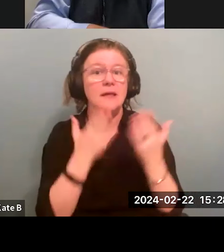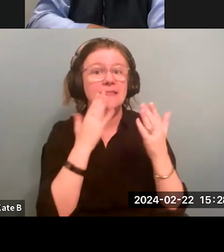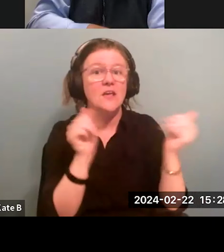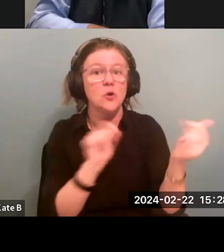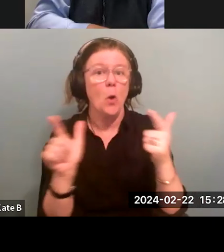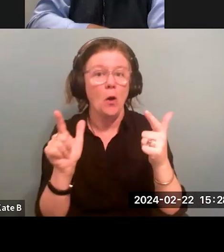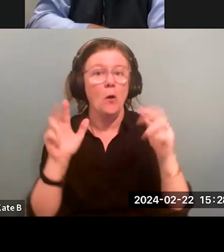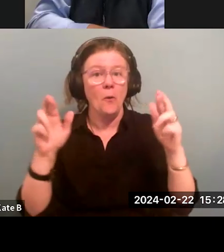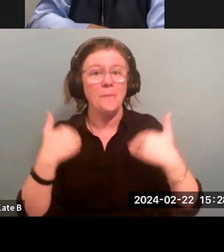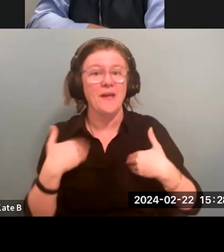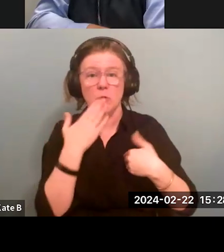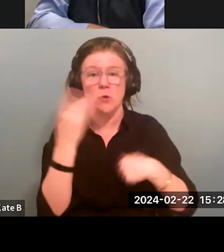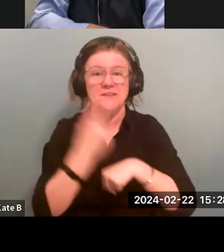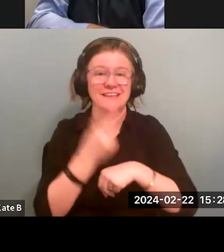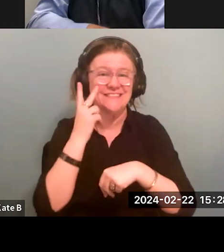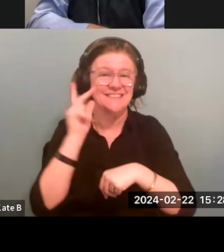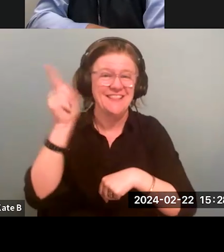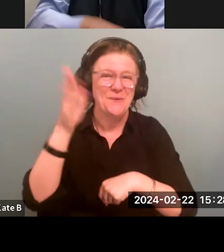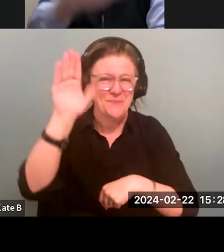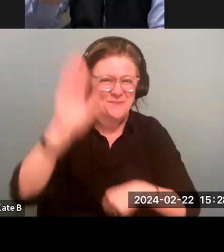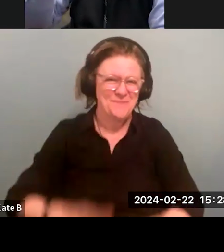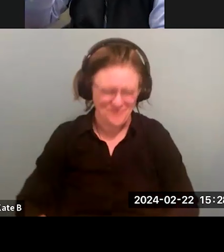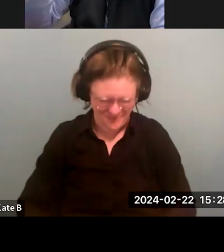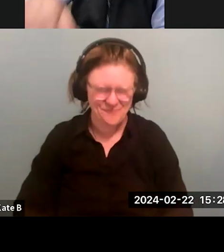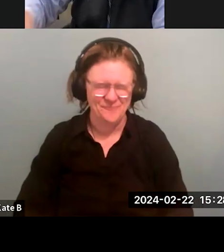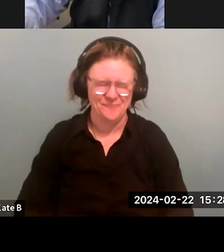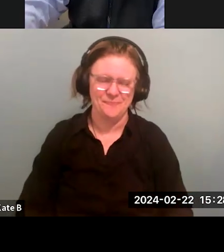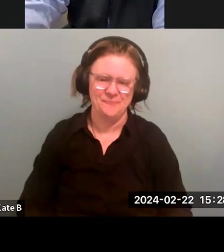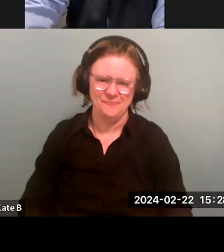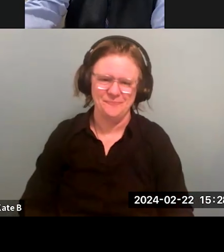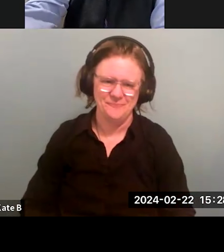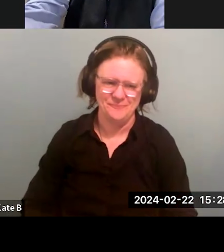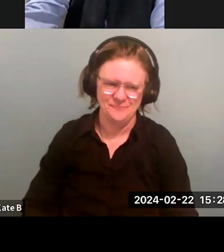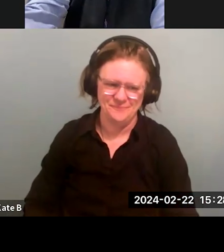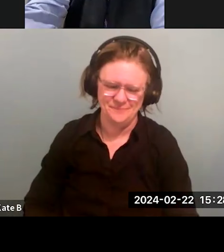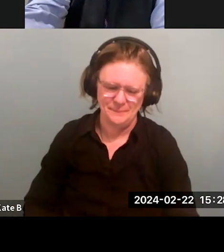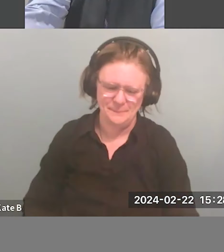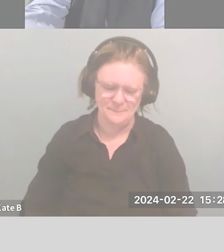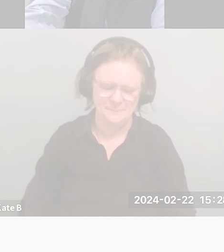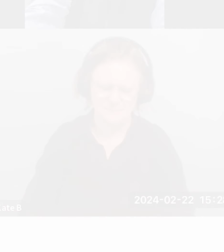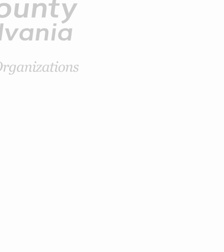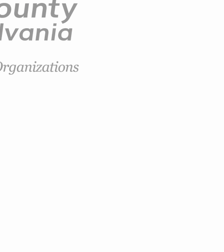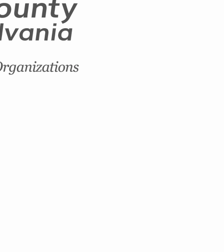I hope everyone has a great day. And we'll see everybody soon. All right. Thanks, everyone. Take care. Bye-bye.